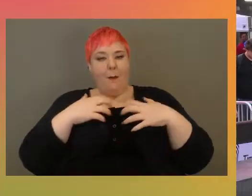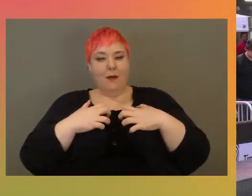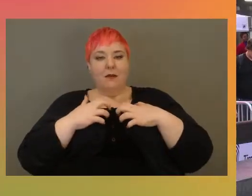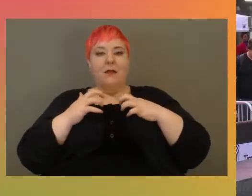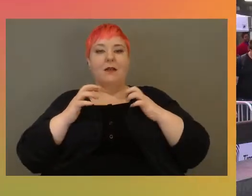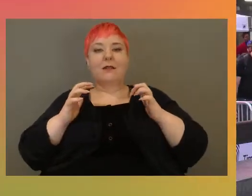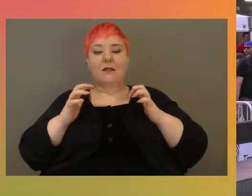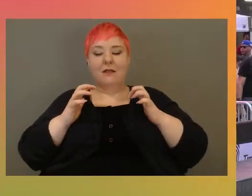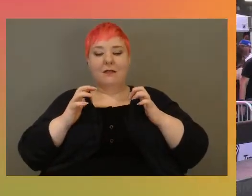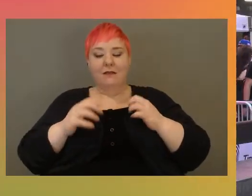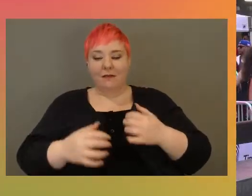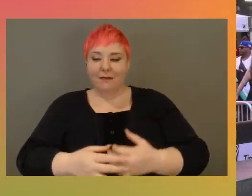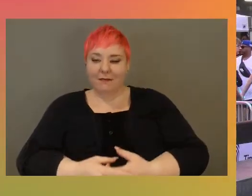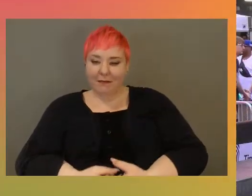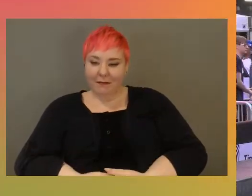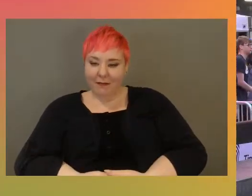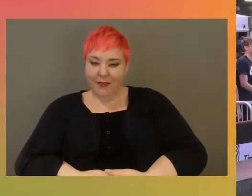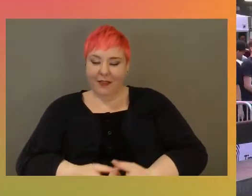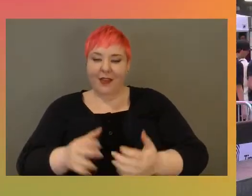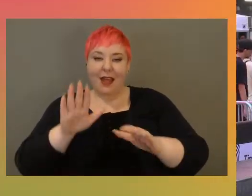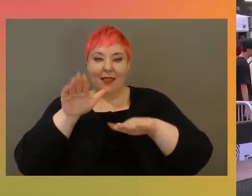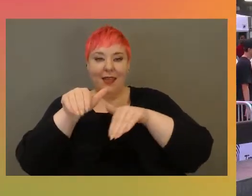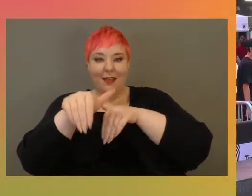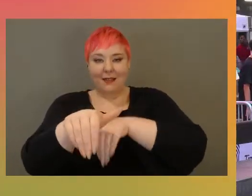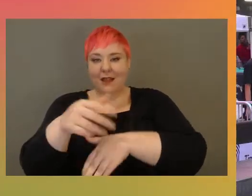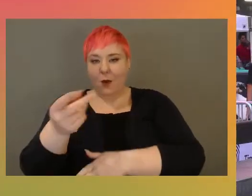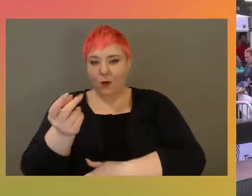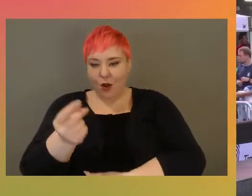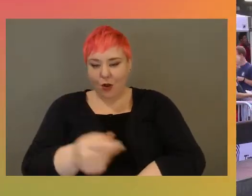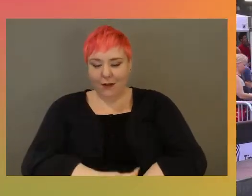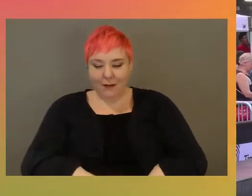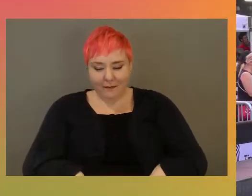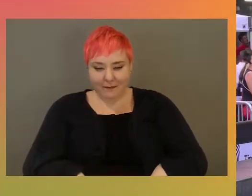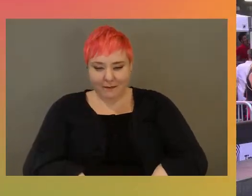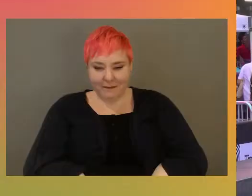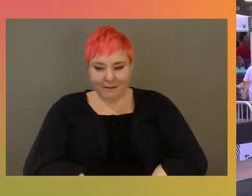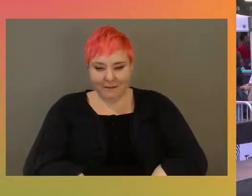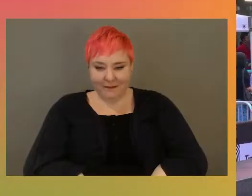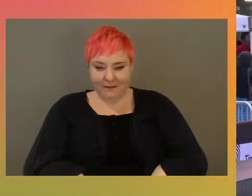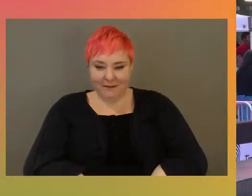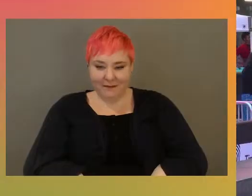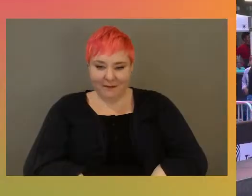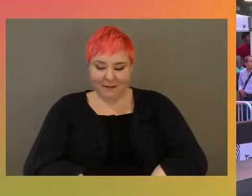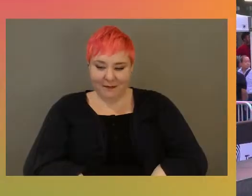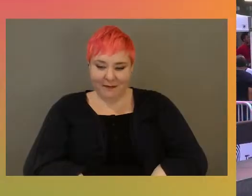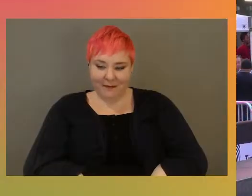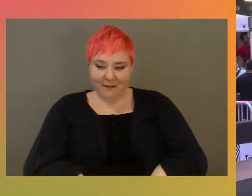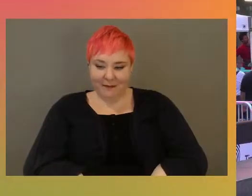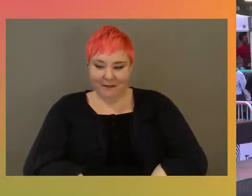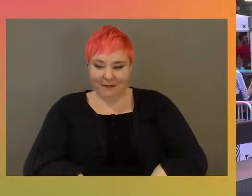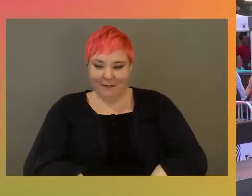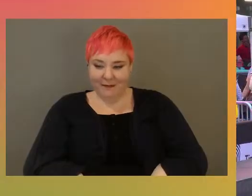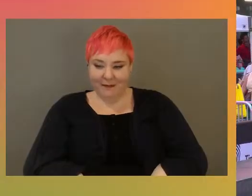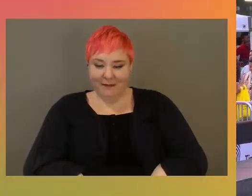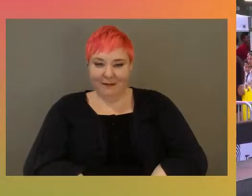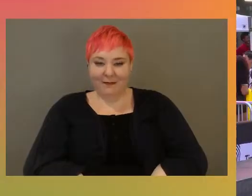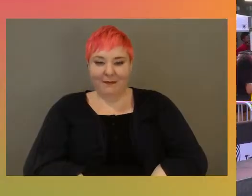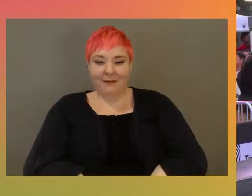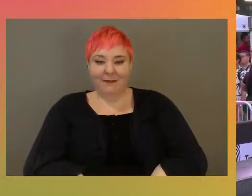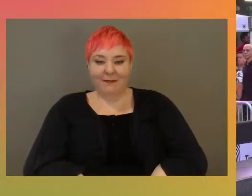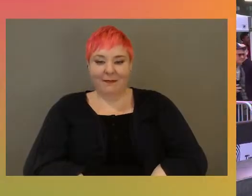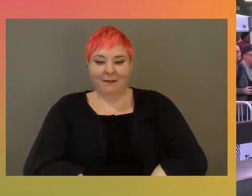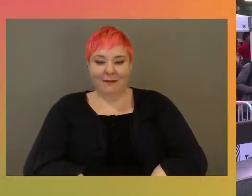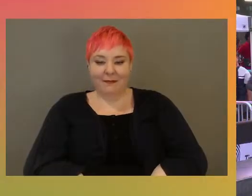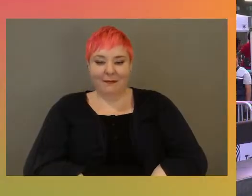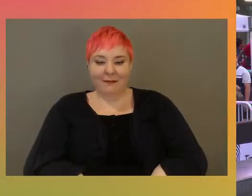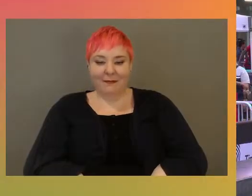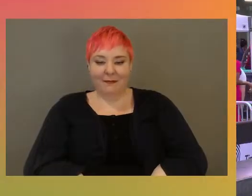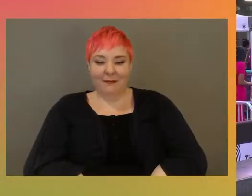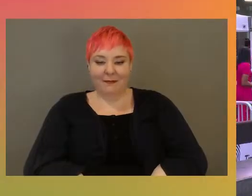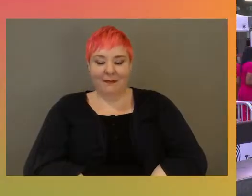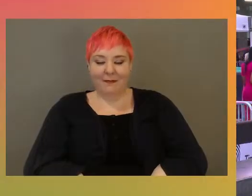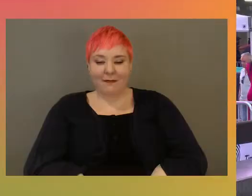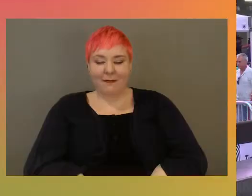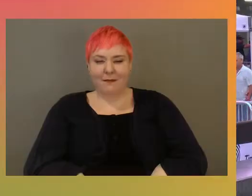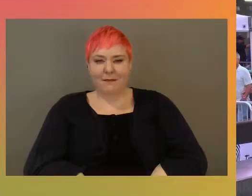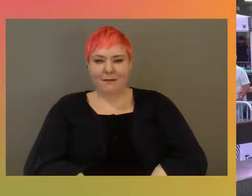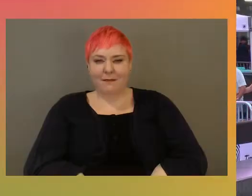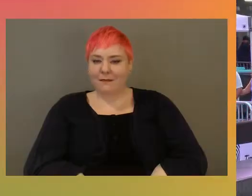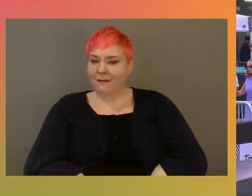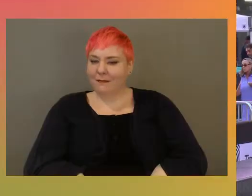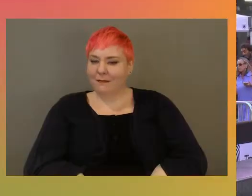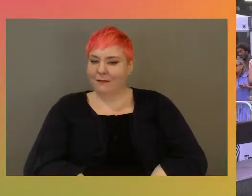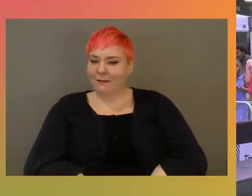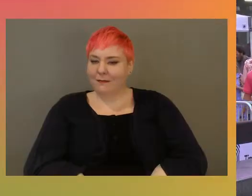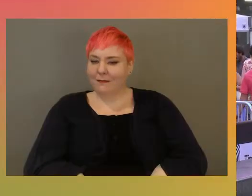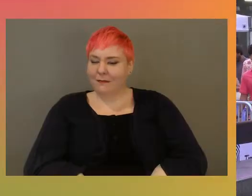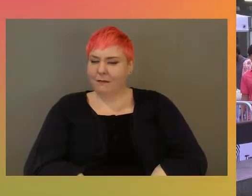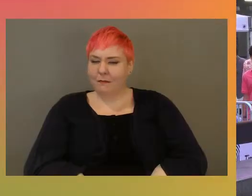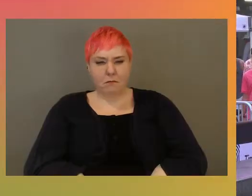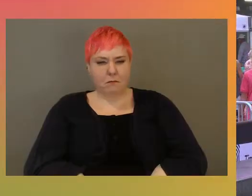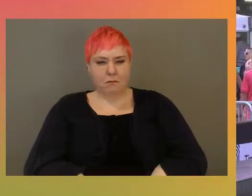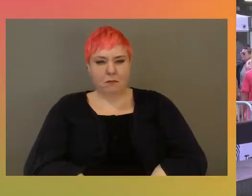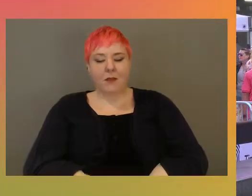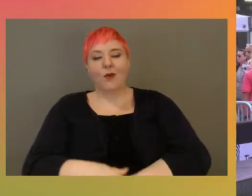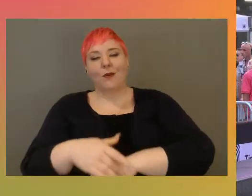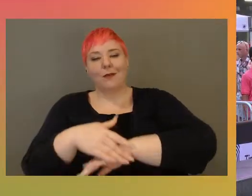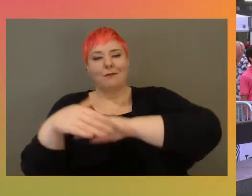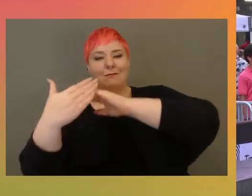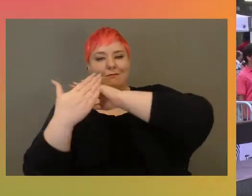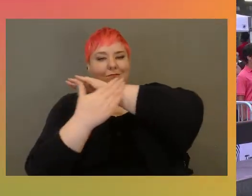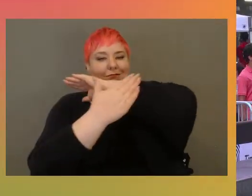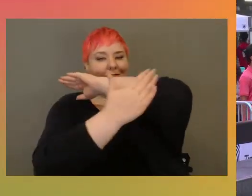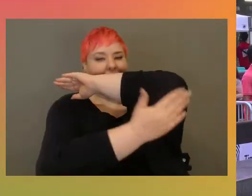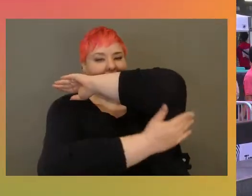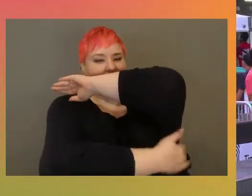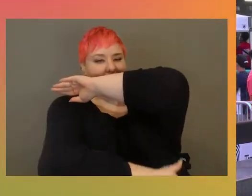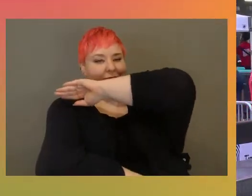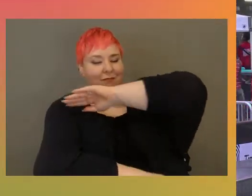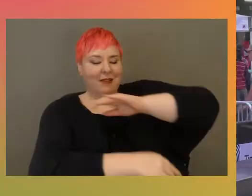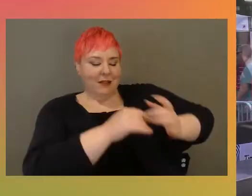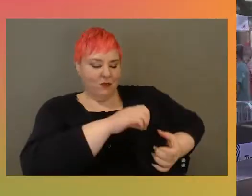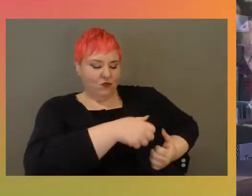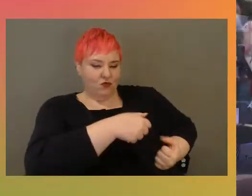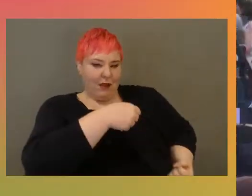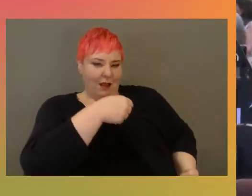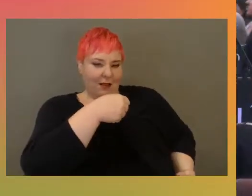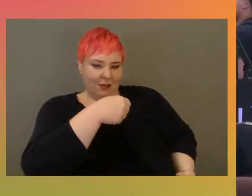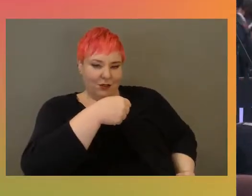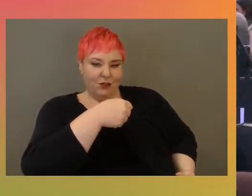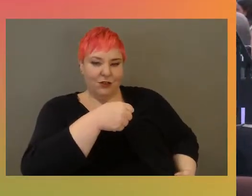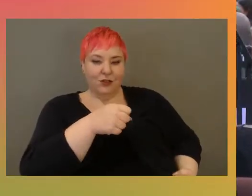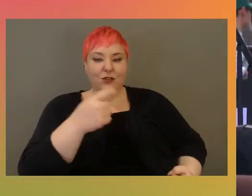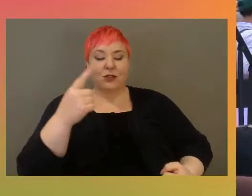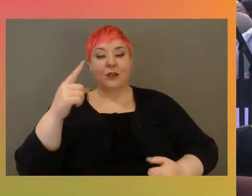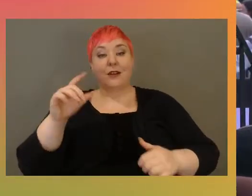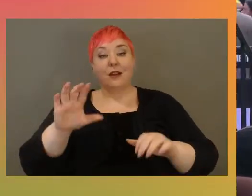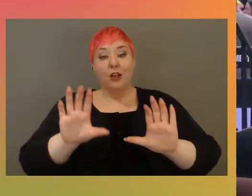FORWARD AND OPEN THE UPPER BODY.